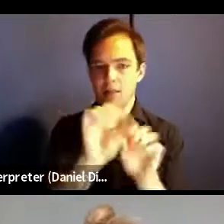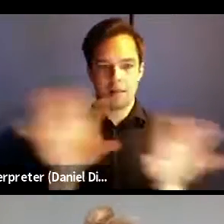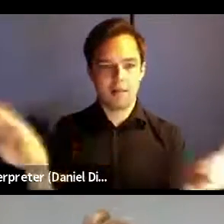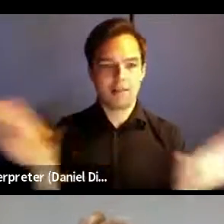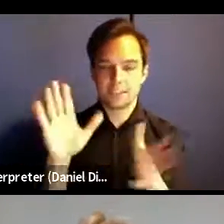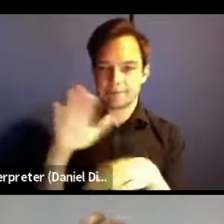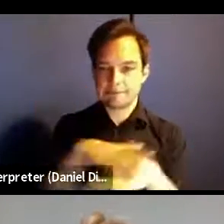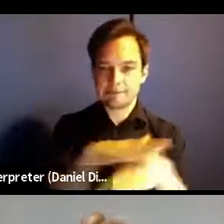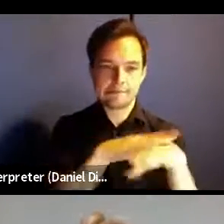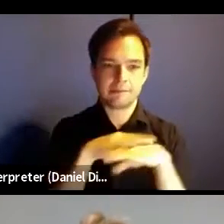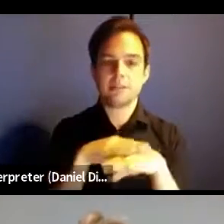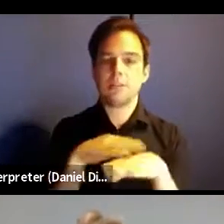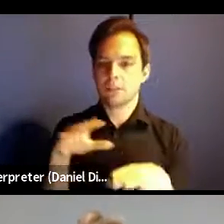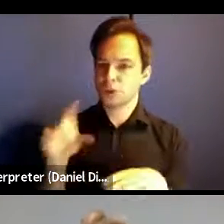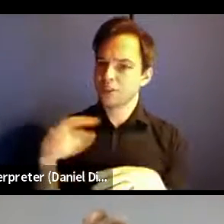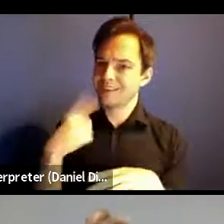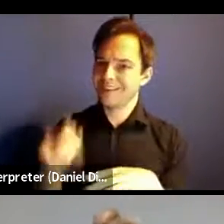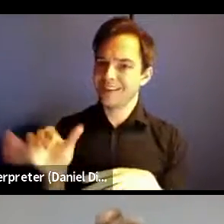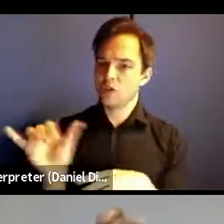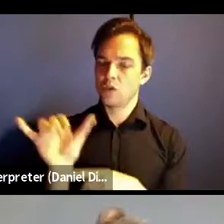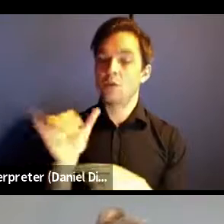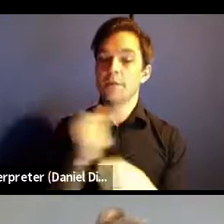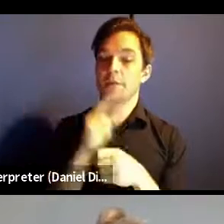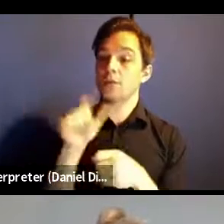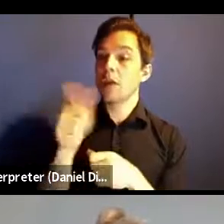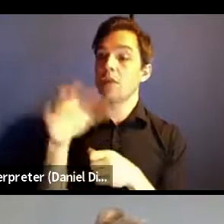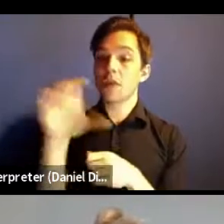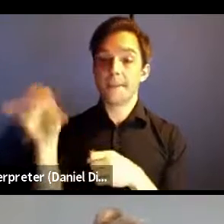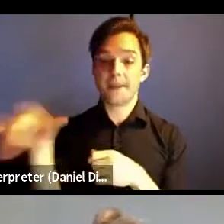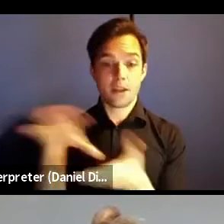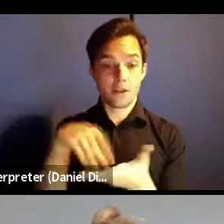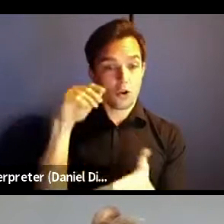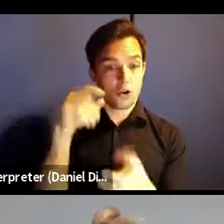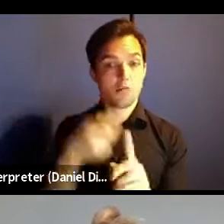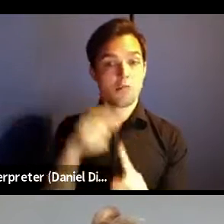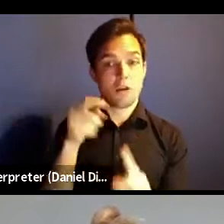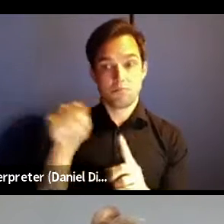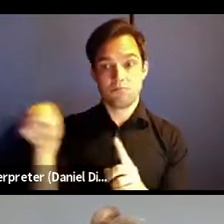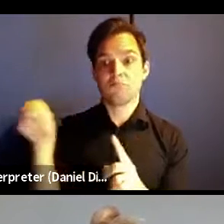and learn from the opportunities and successes that companies have had.